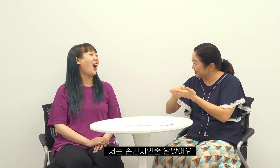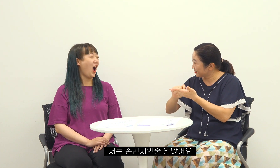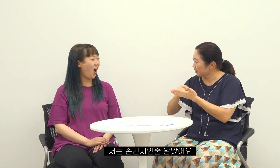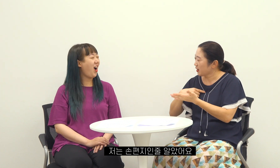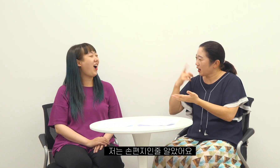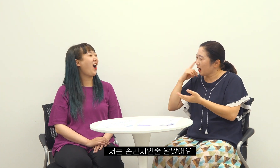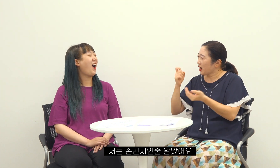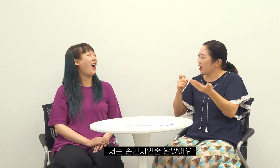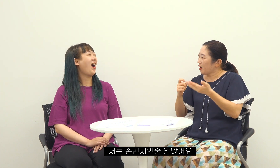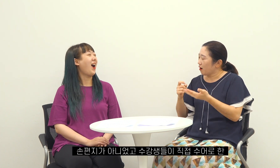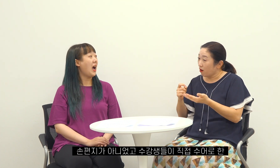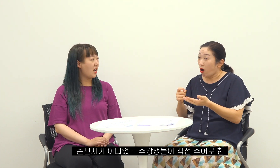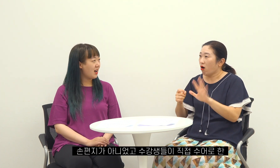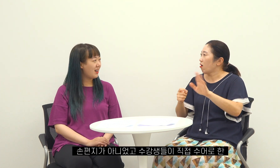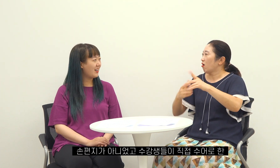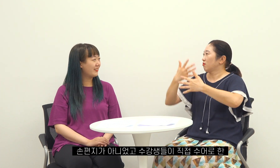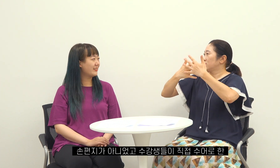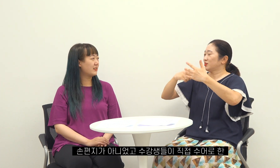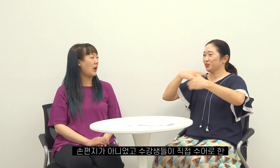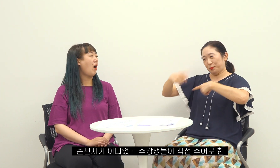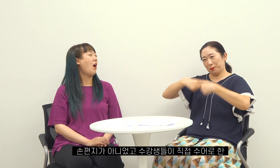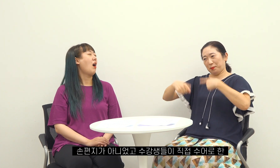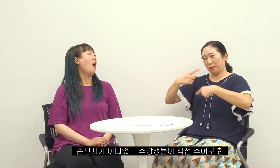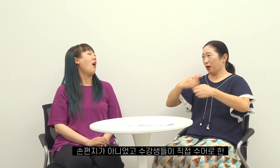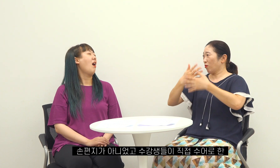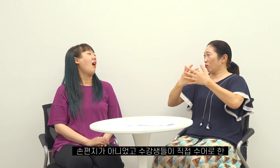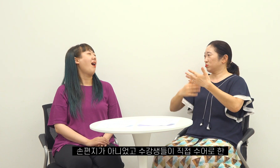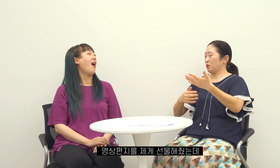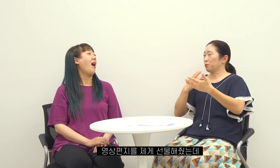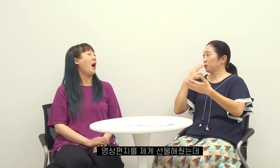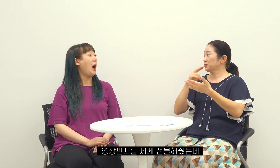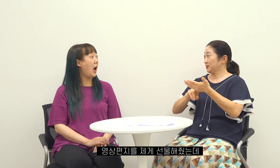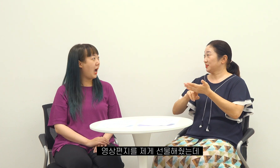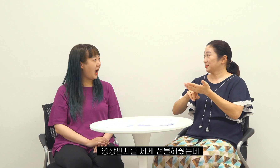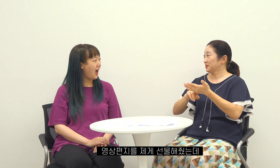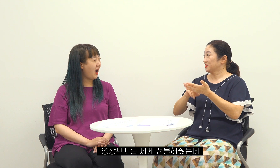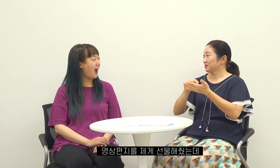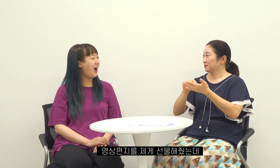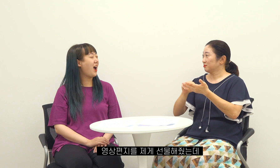but I thought it was a handwritten letter. It wasn't a handwritten letter, but the students gave me a video letter